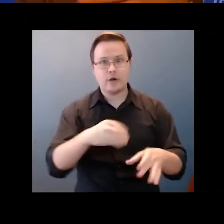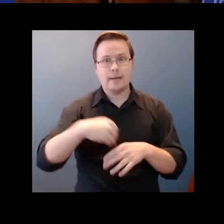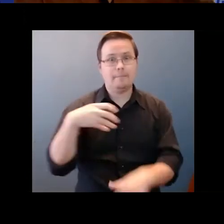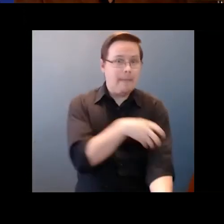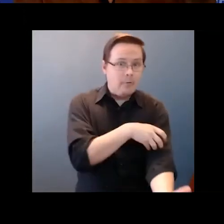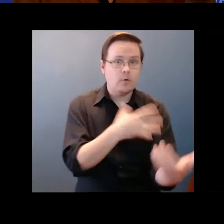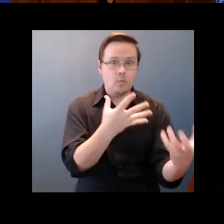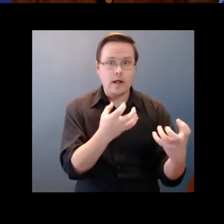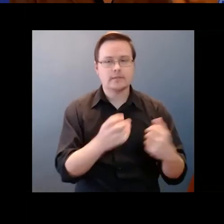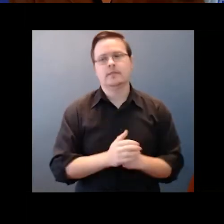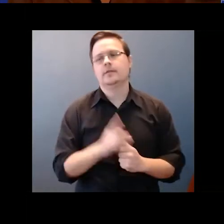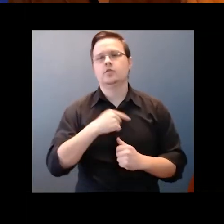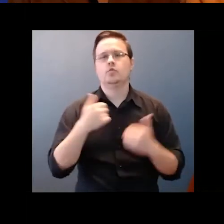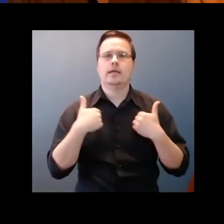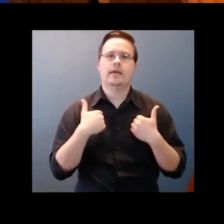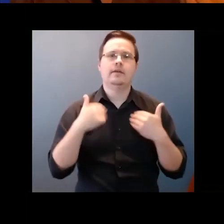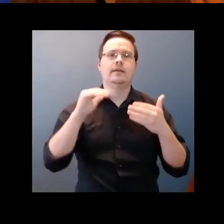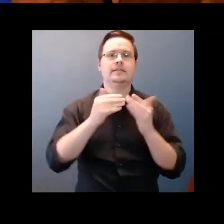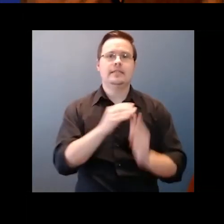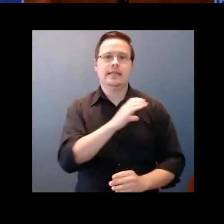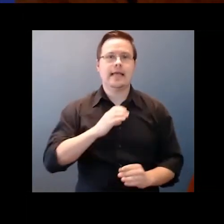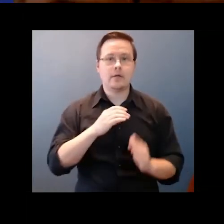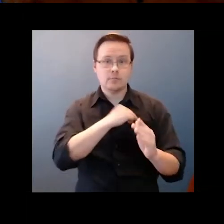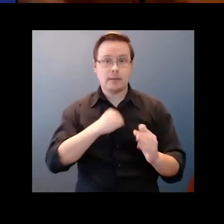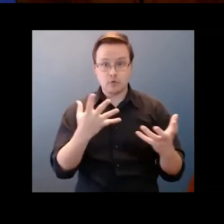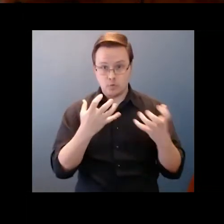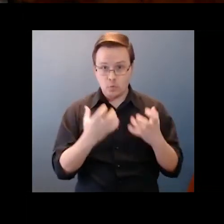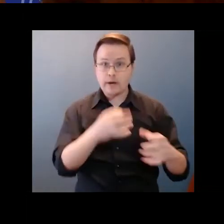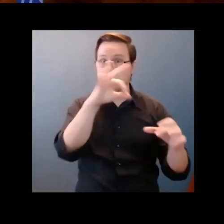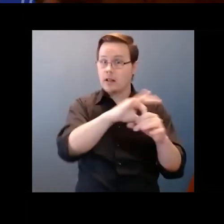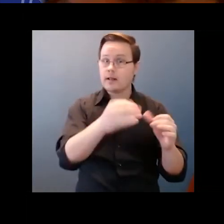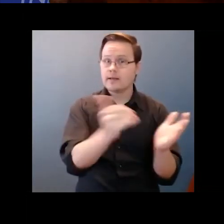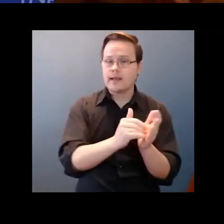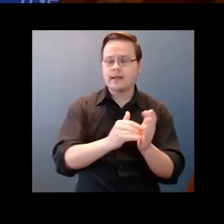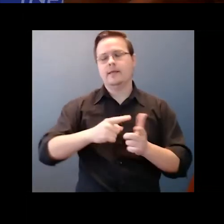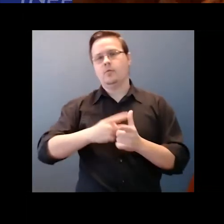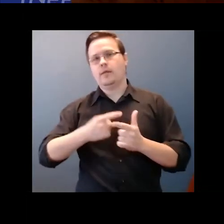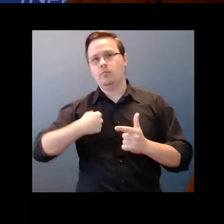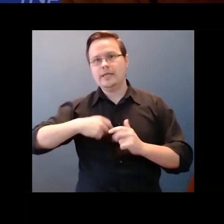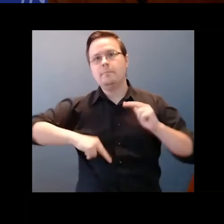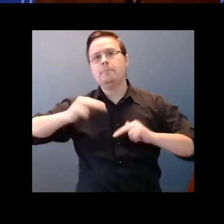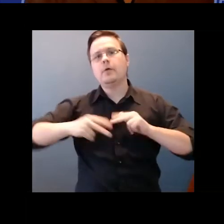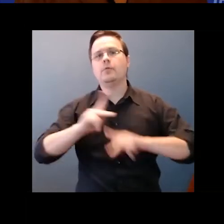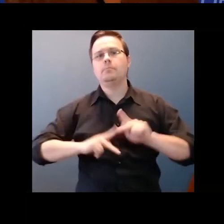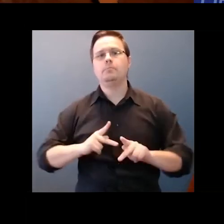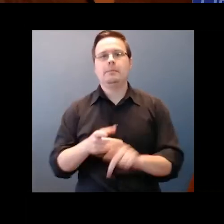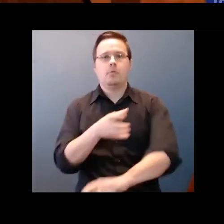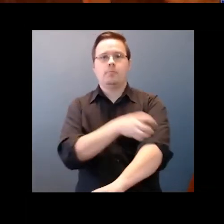And so if we have city council members who want to get re-elected, then we have to build up the people power to actually make a threat to their re-election prospects.